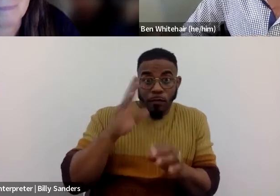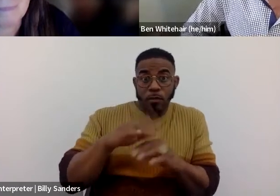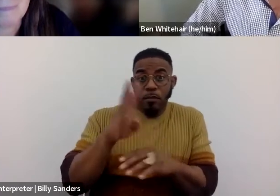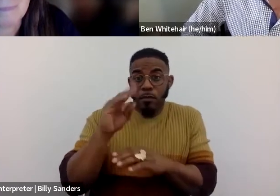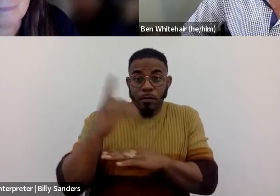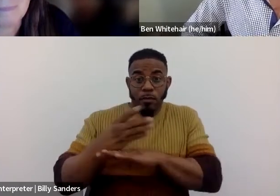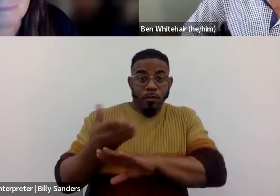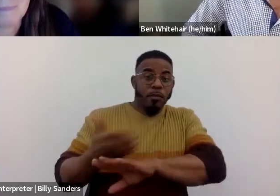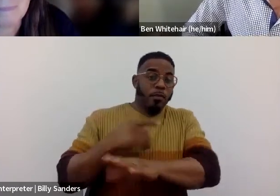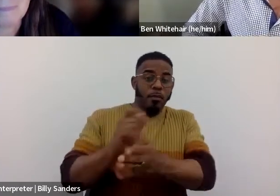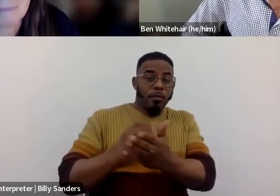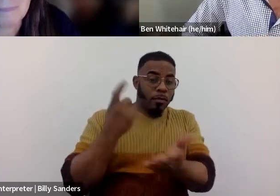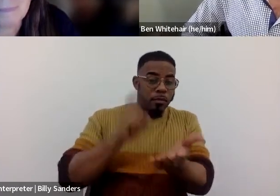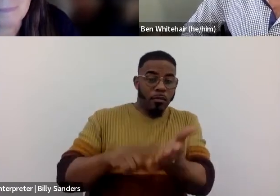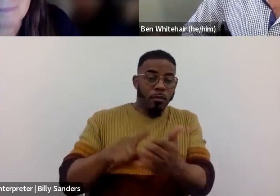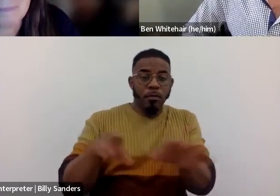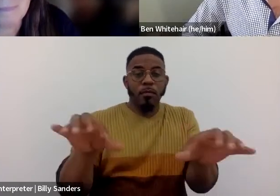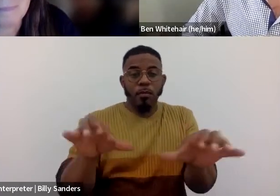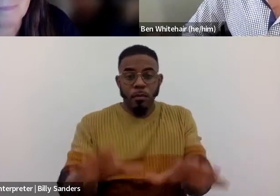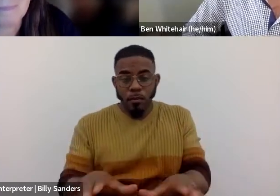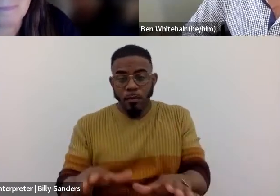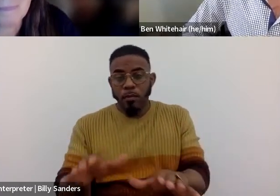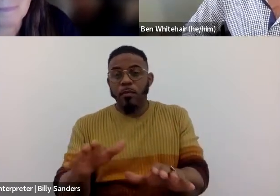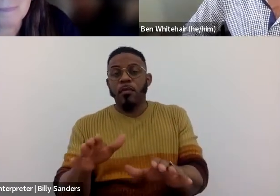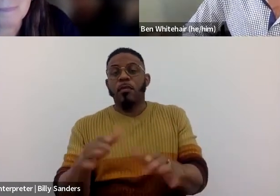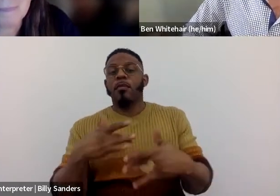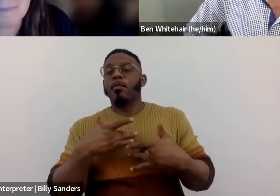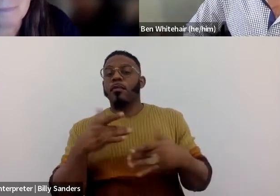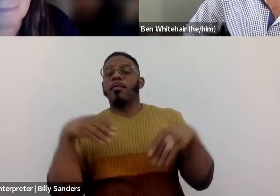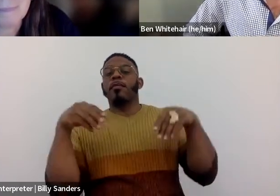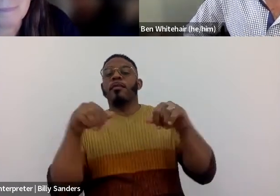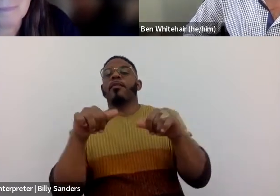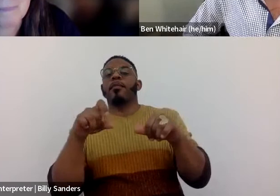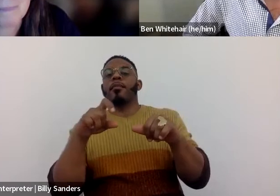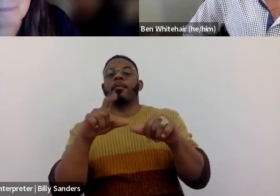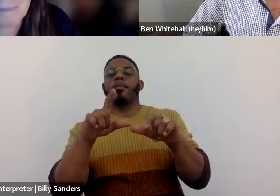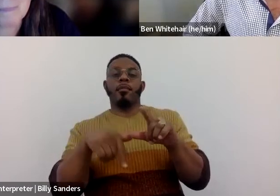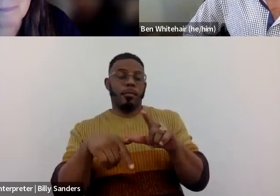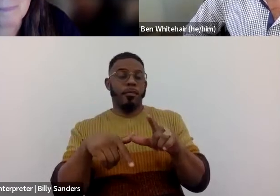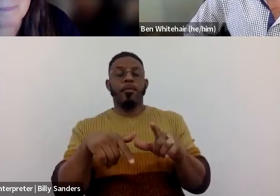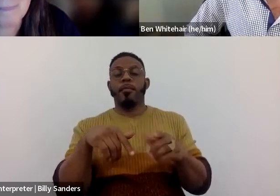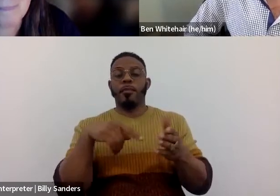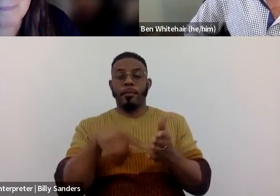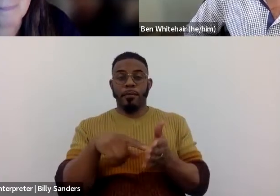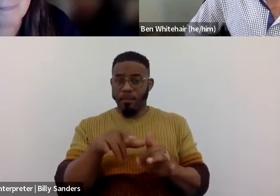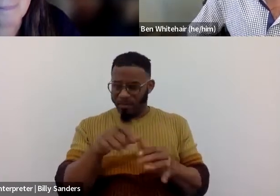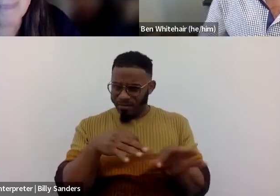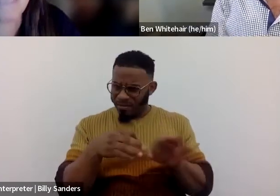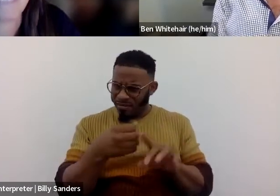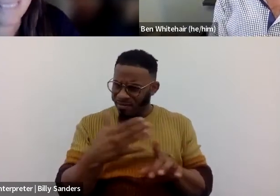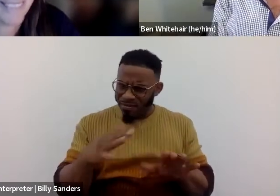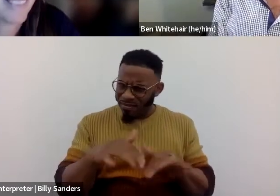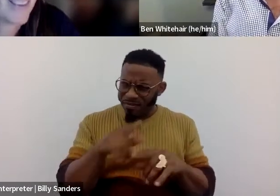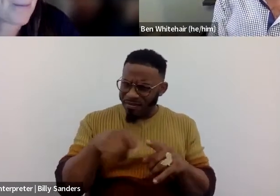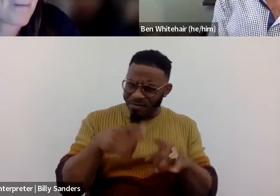prior written notice to performer subject to payment of the termination payments. Can you explain how and when this would apply?